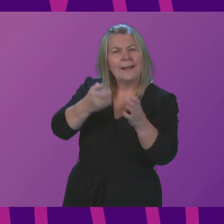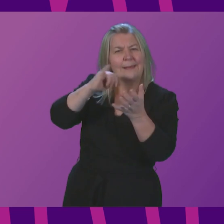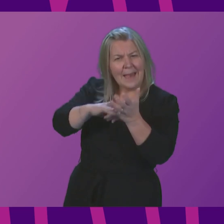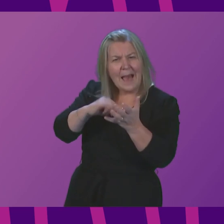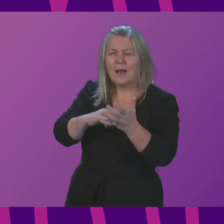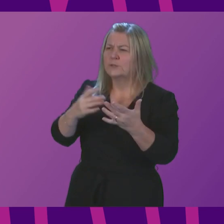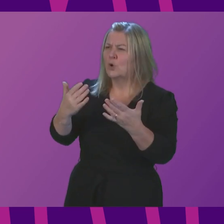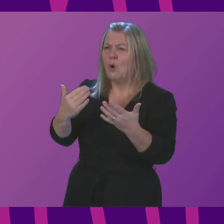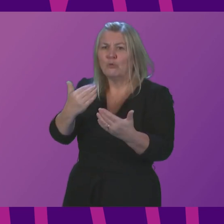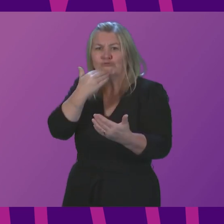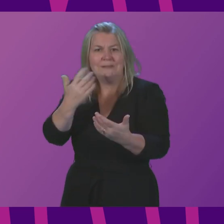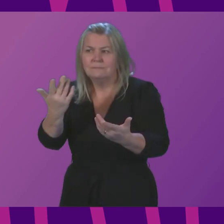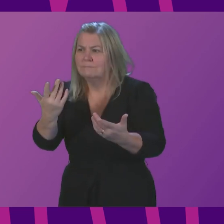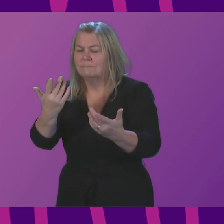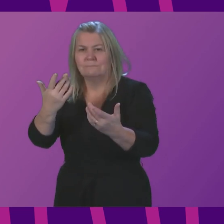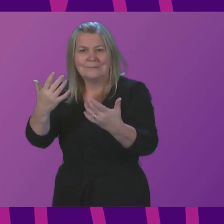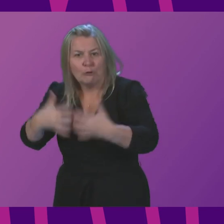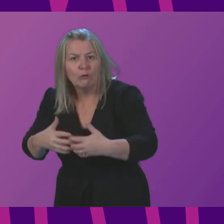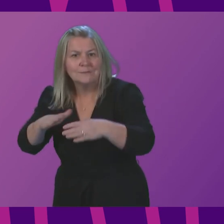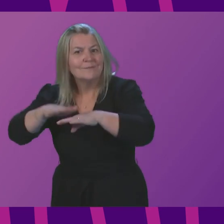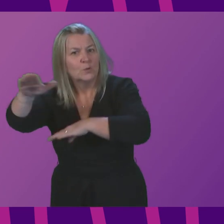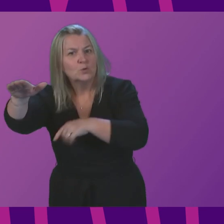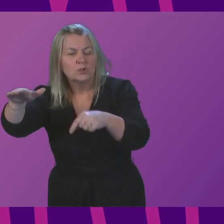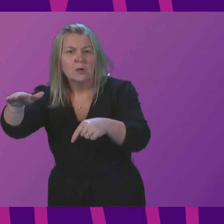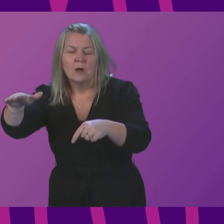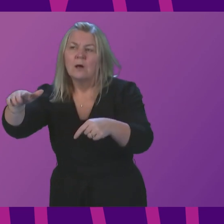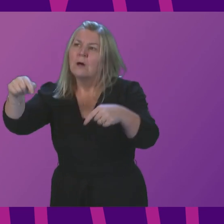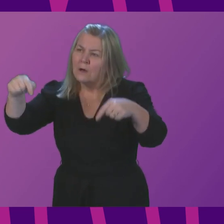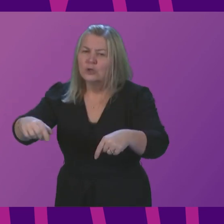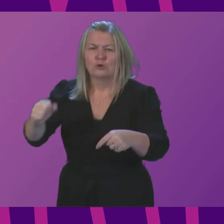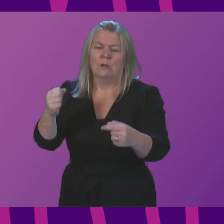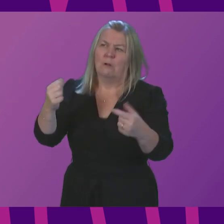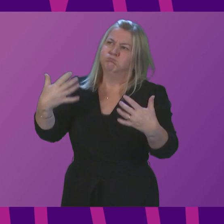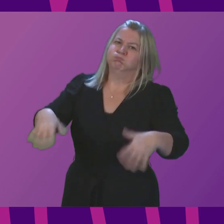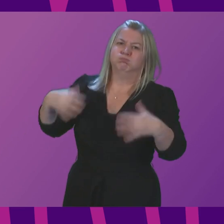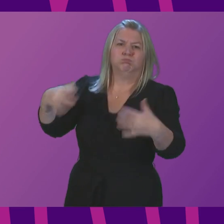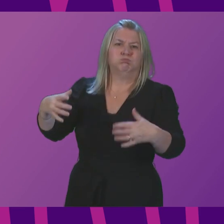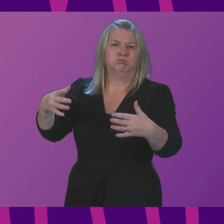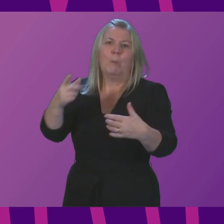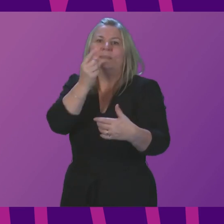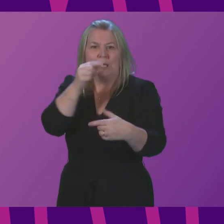in renewable energy, where Scotland has vast potential, in hydrogen and in carbon capture,